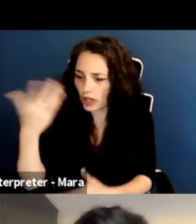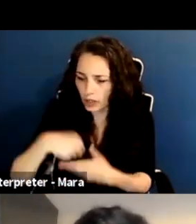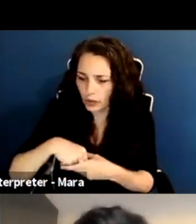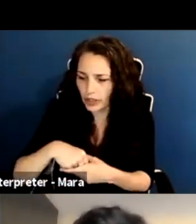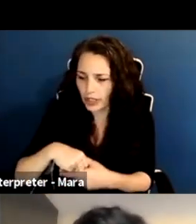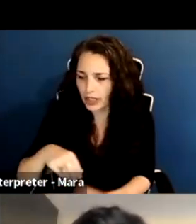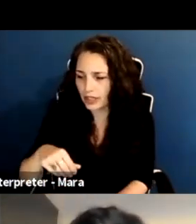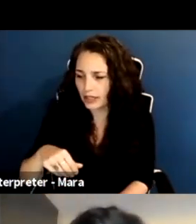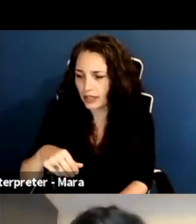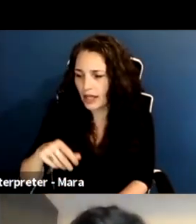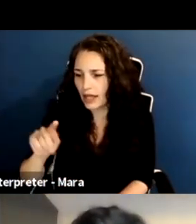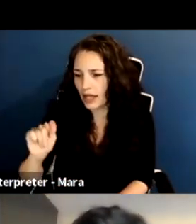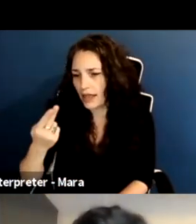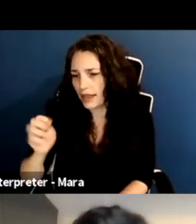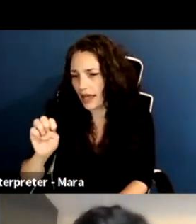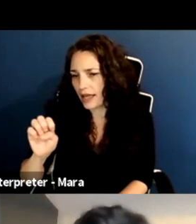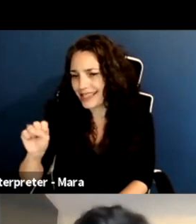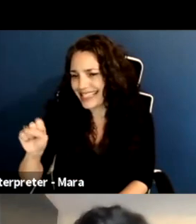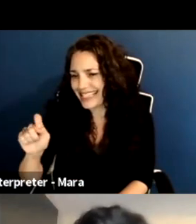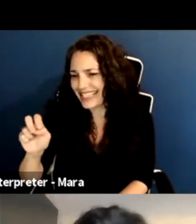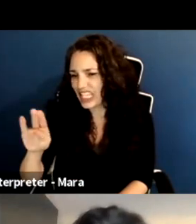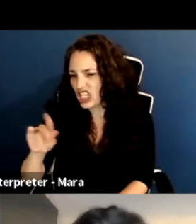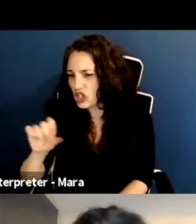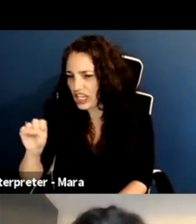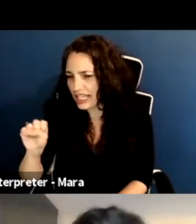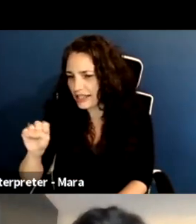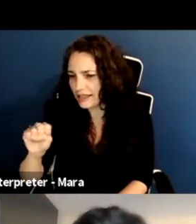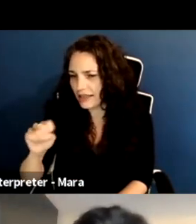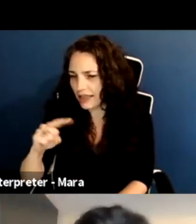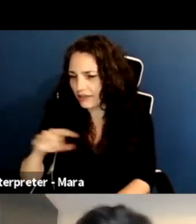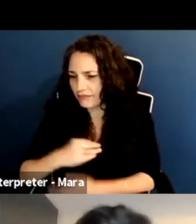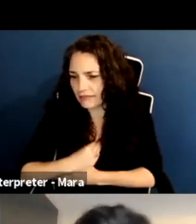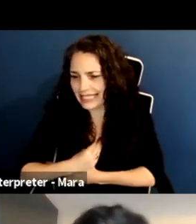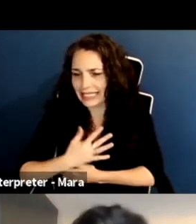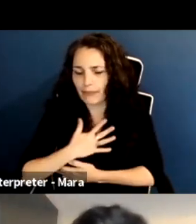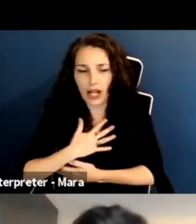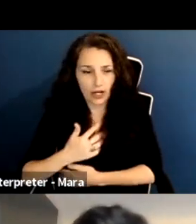really have inspired me as well in my own work.